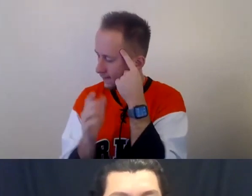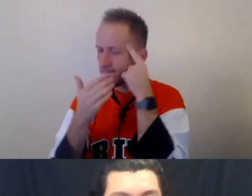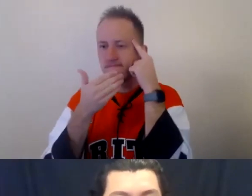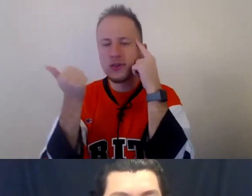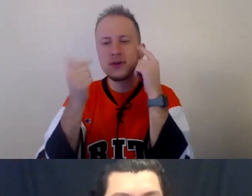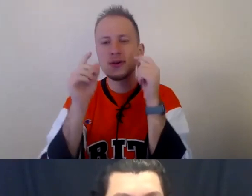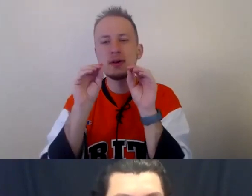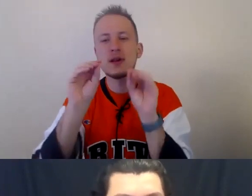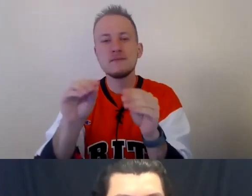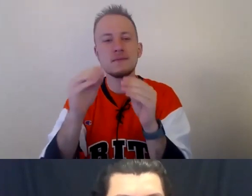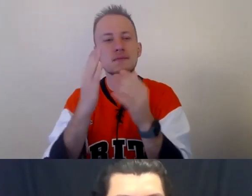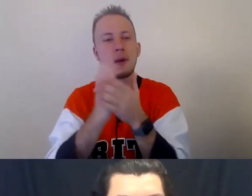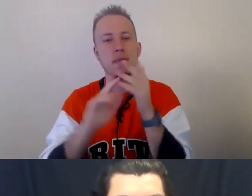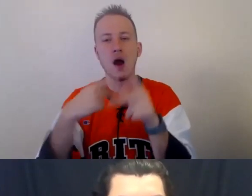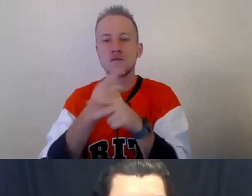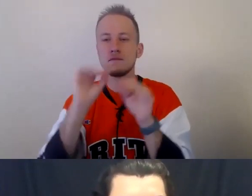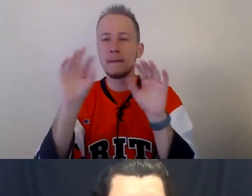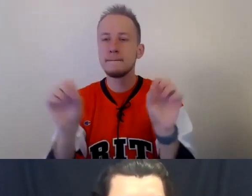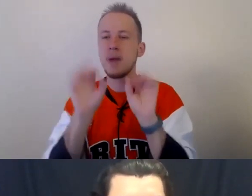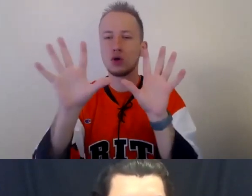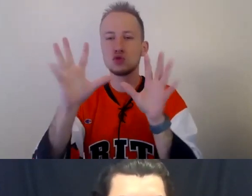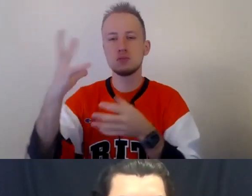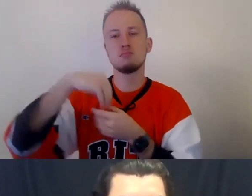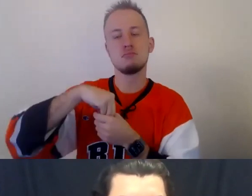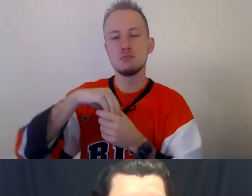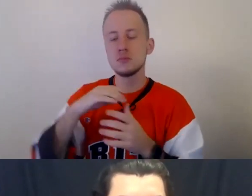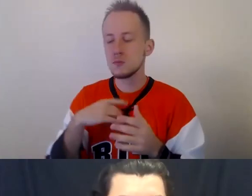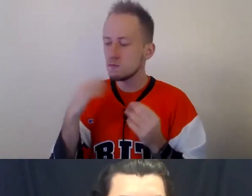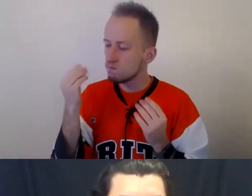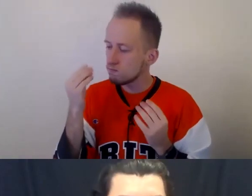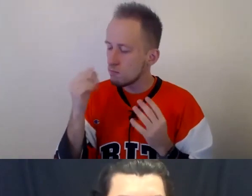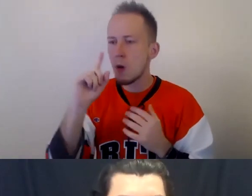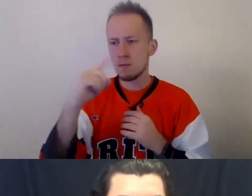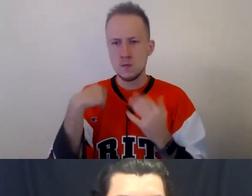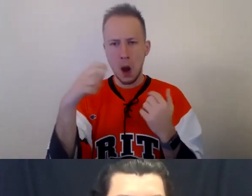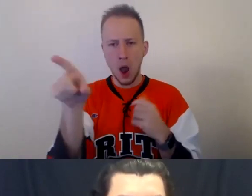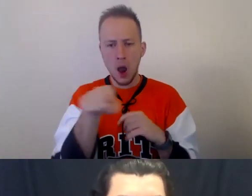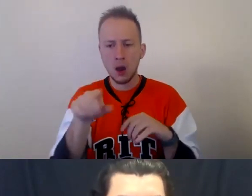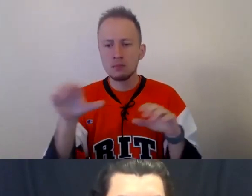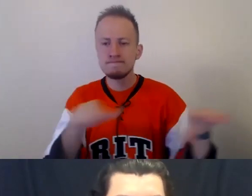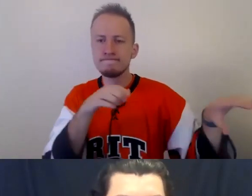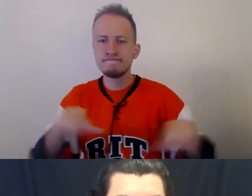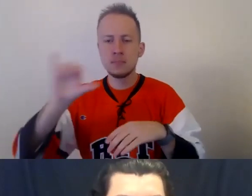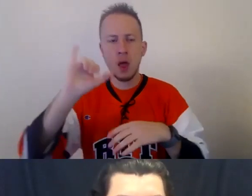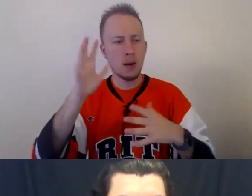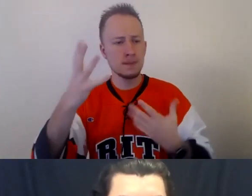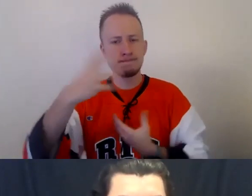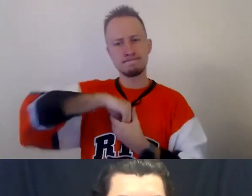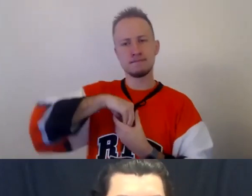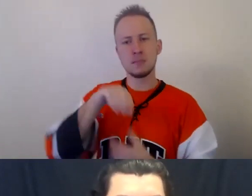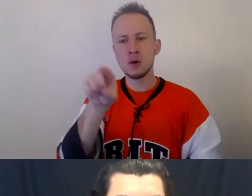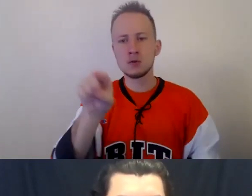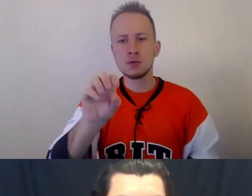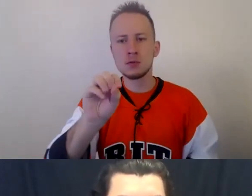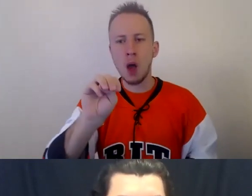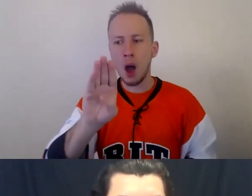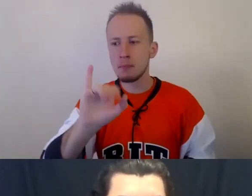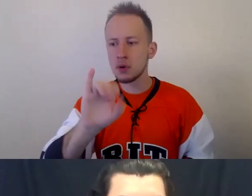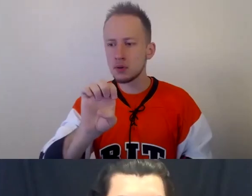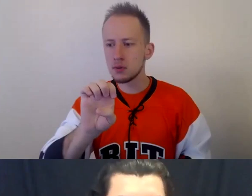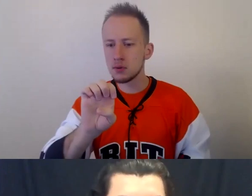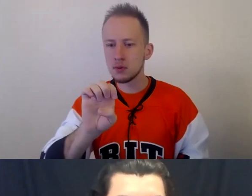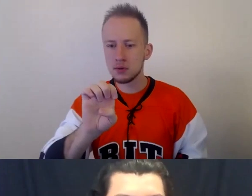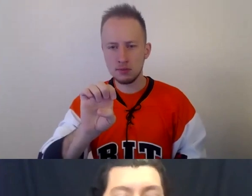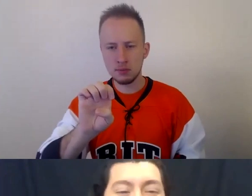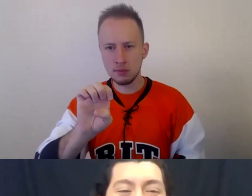Matt: I think we need some magic involved. I want you to behave like you are a zombie, OK?